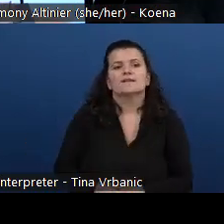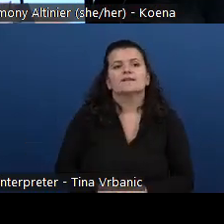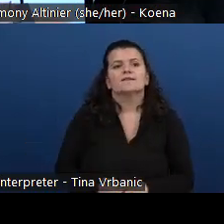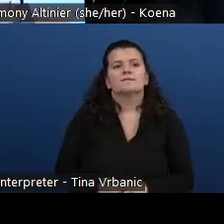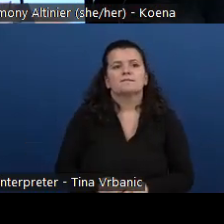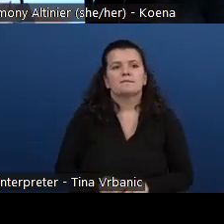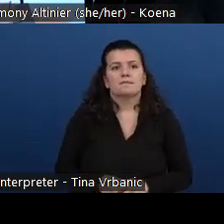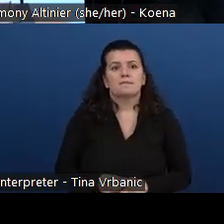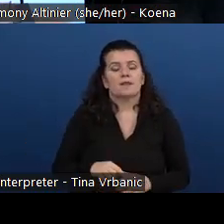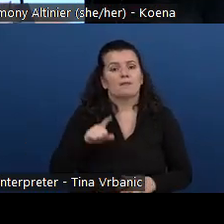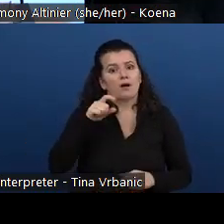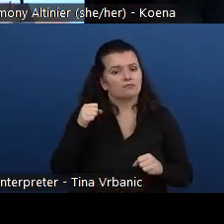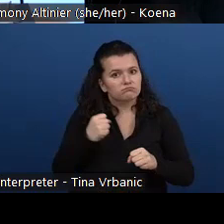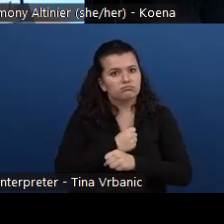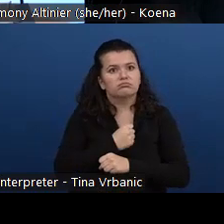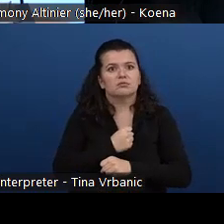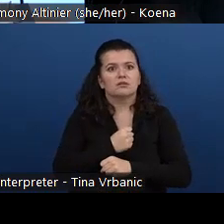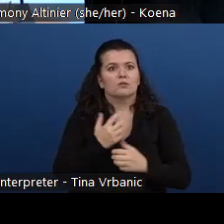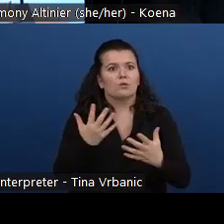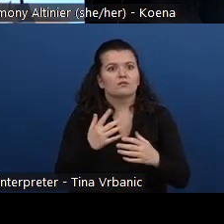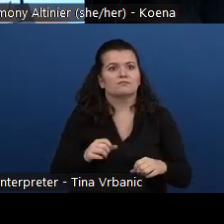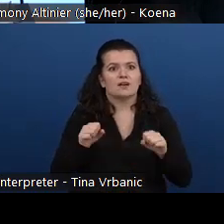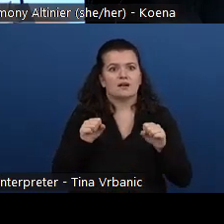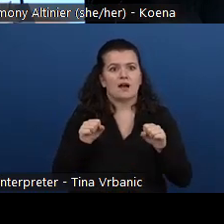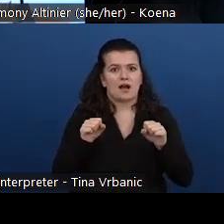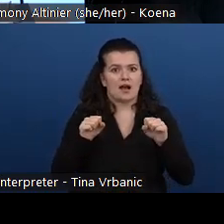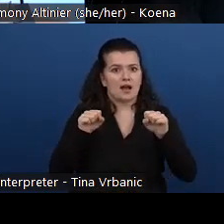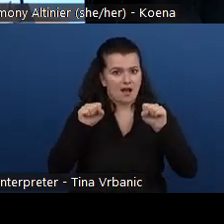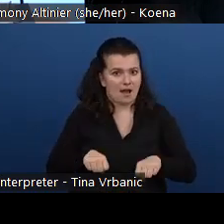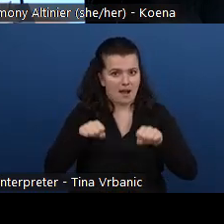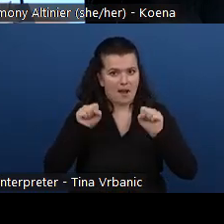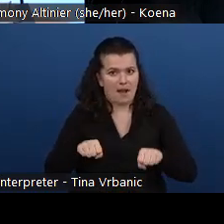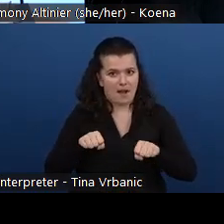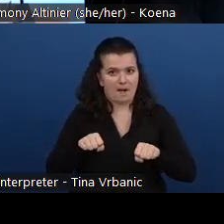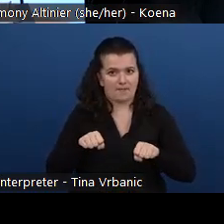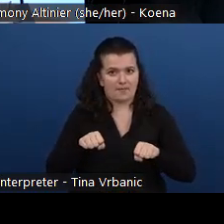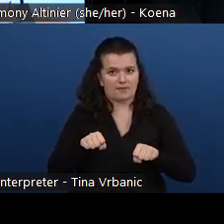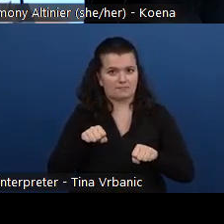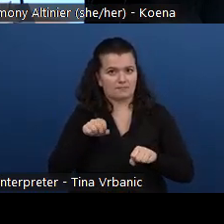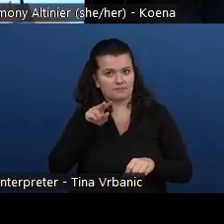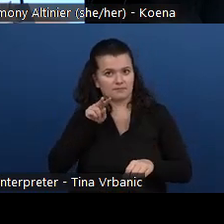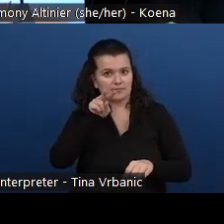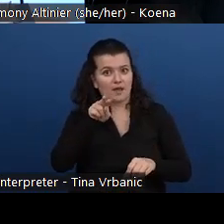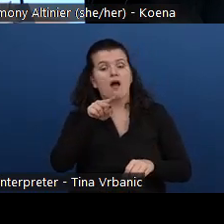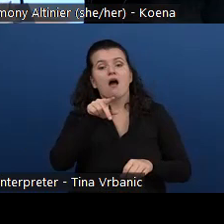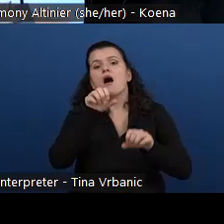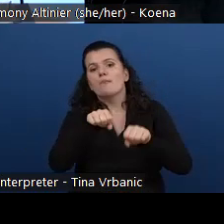ableism is also in the courts.